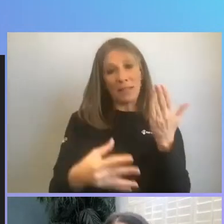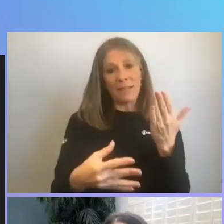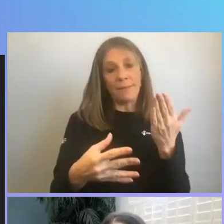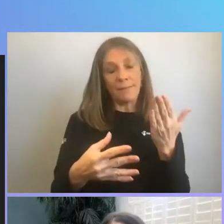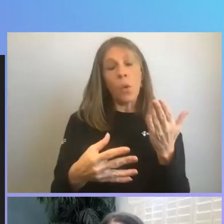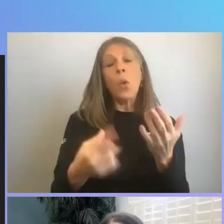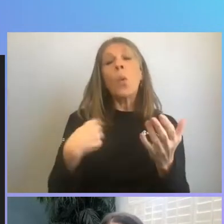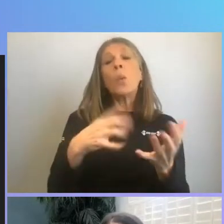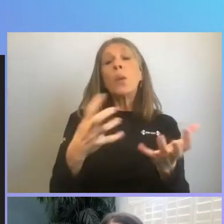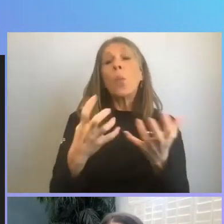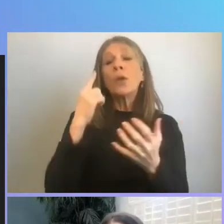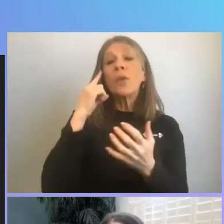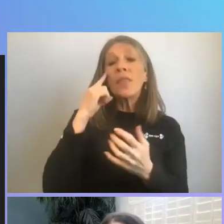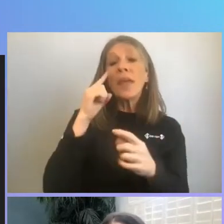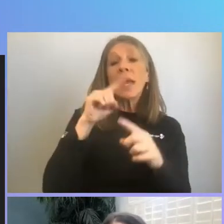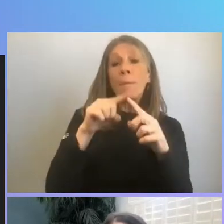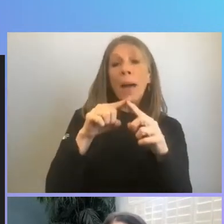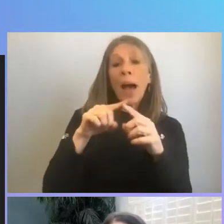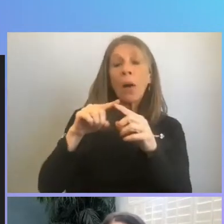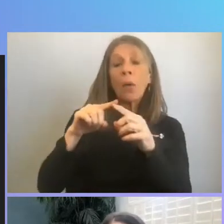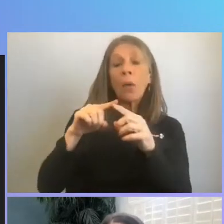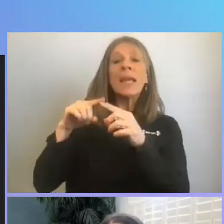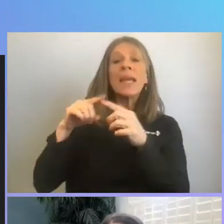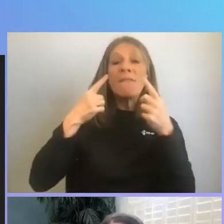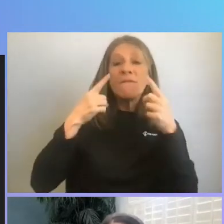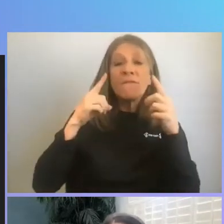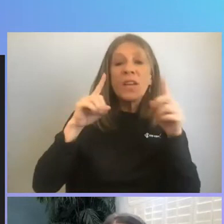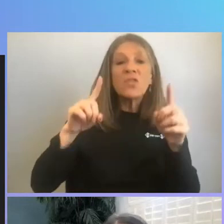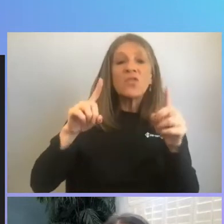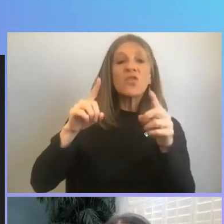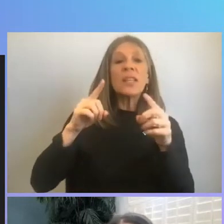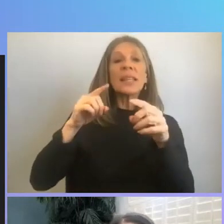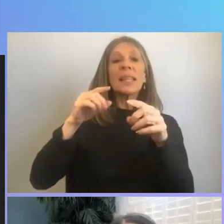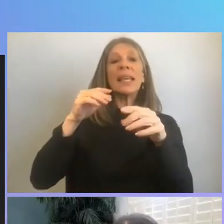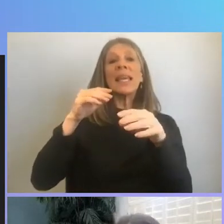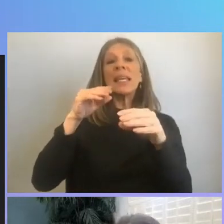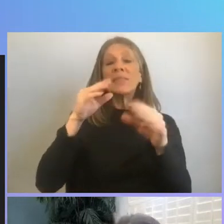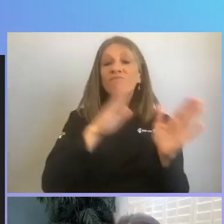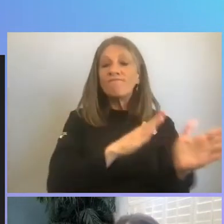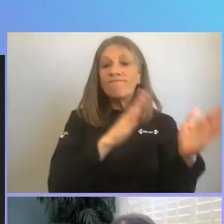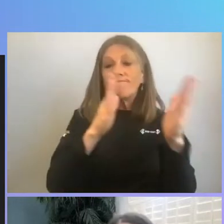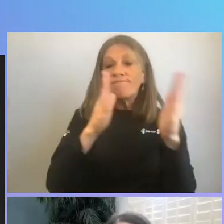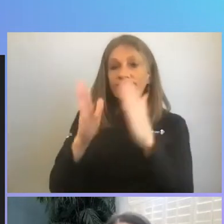efficiently shifting accessibility testing left as